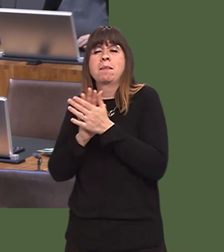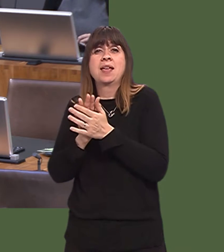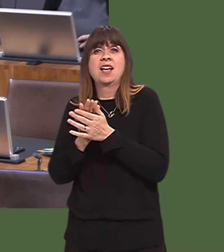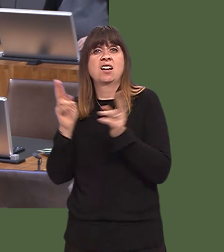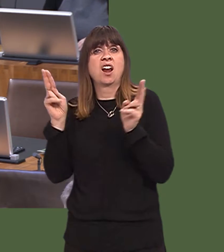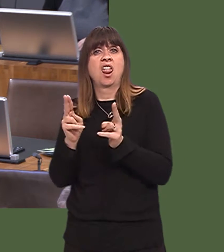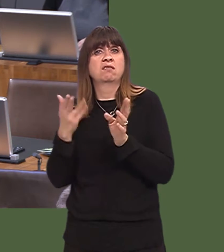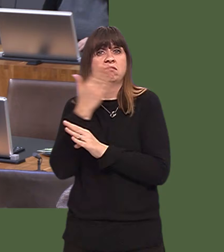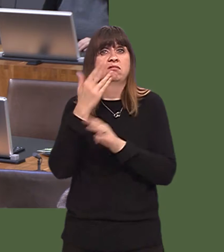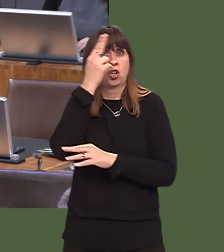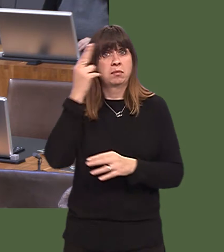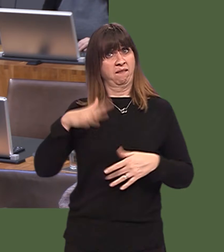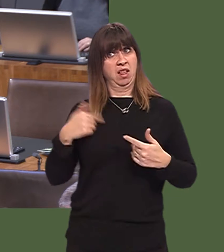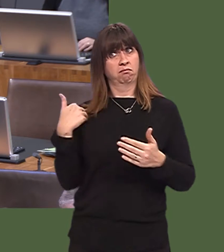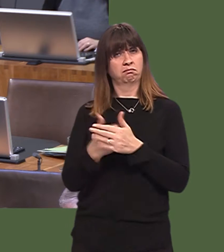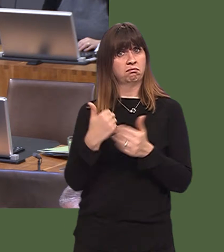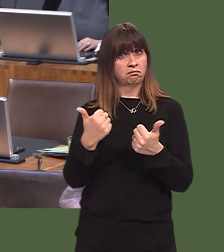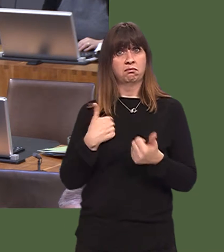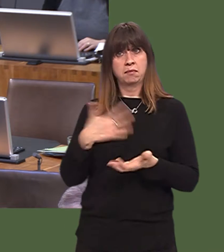So we believe weíve a good record on that, in terms of the money weíve allocated over